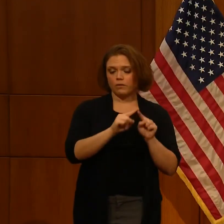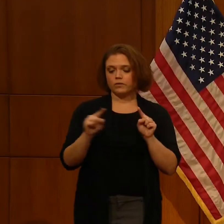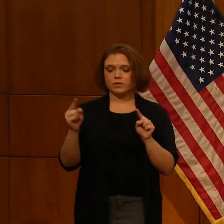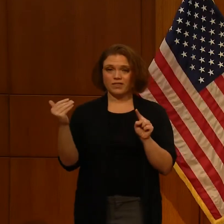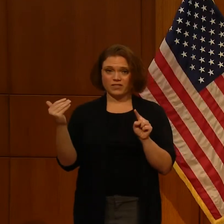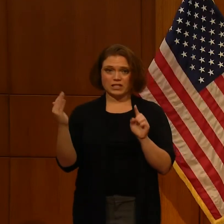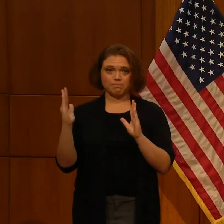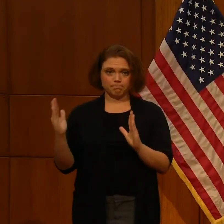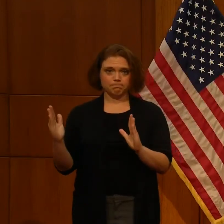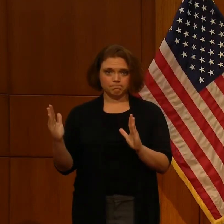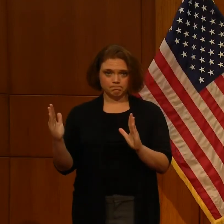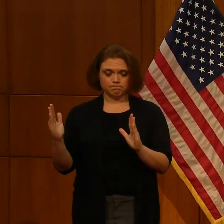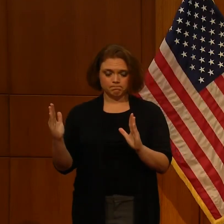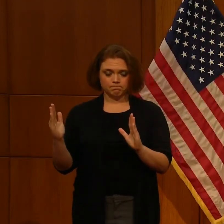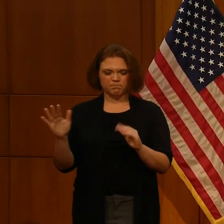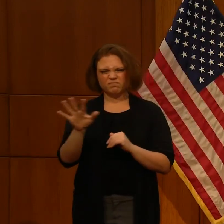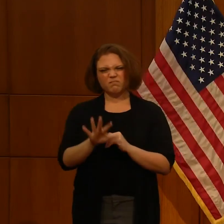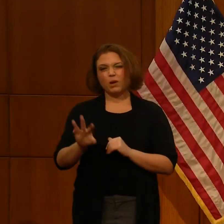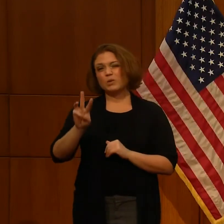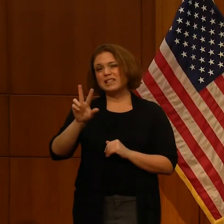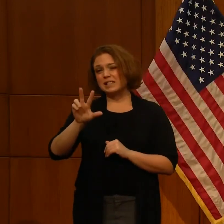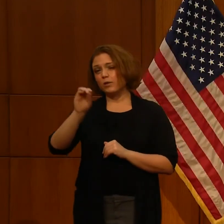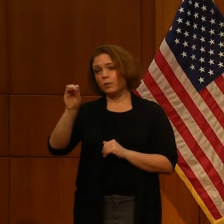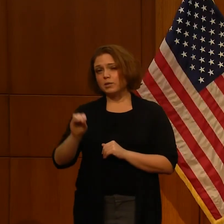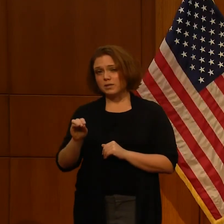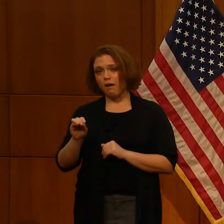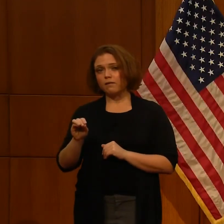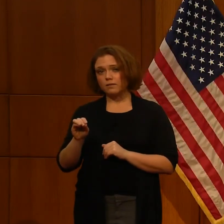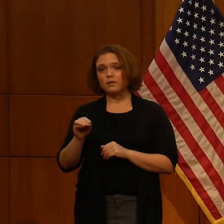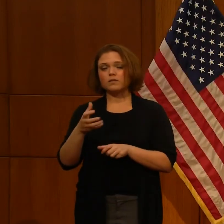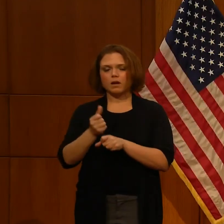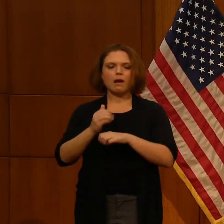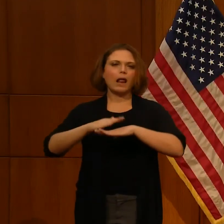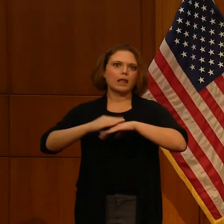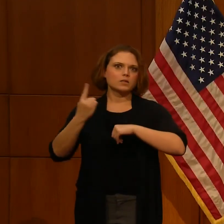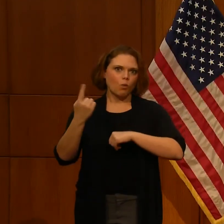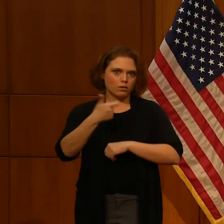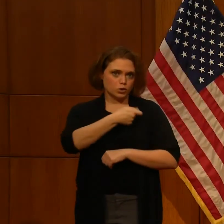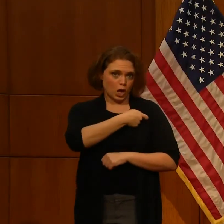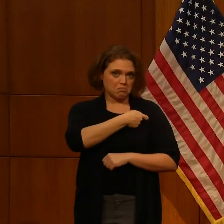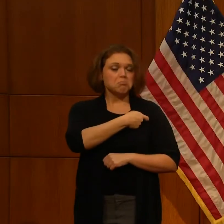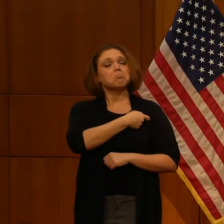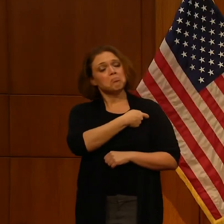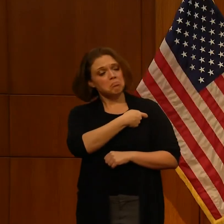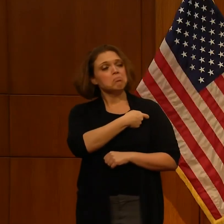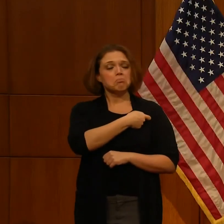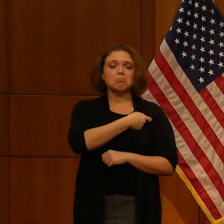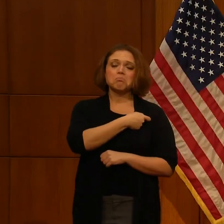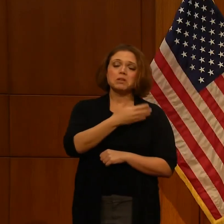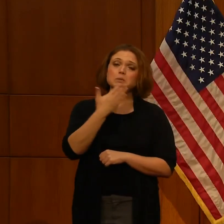SCHOOL AGE 12 THROUGH 15. SO FAR ABOUT 63% OF THEM HAVE